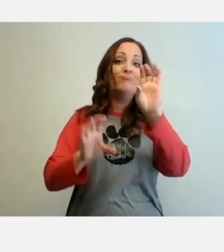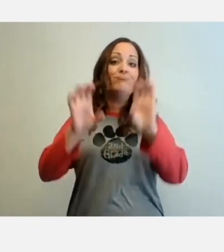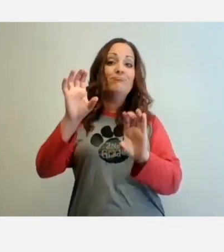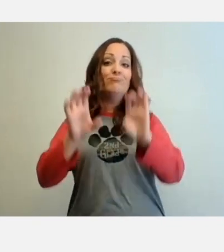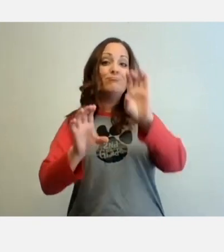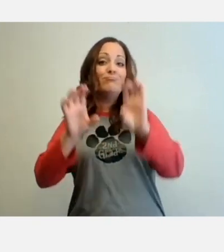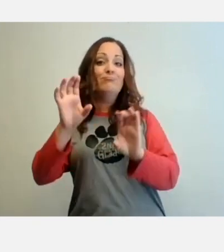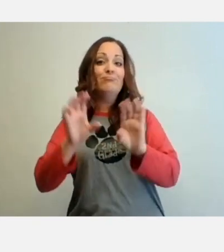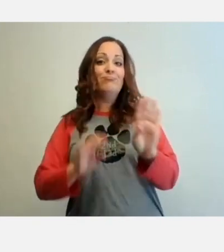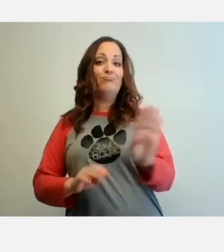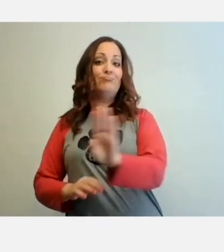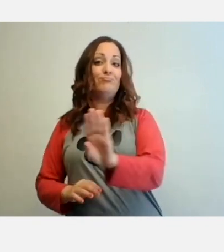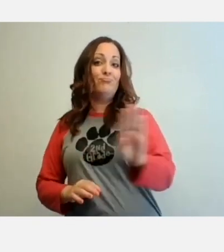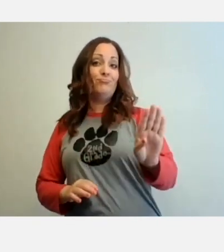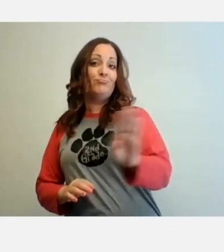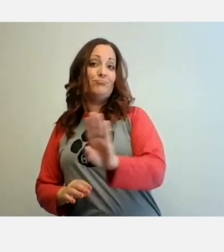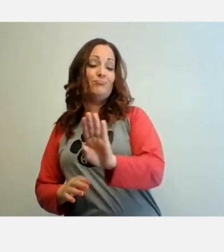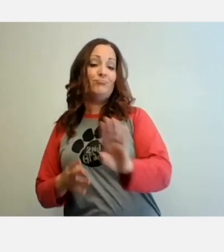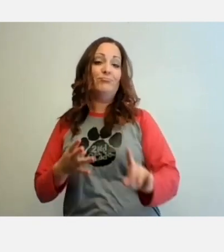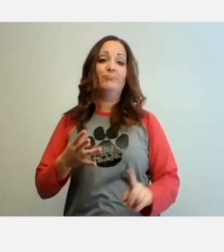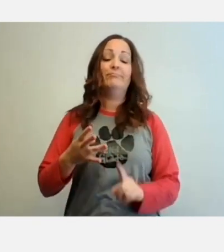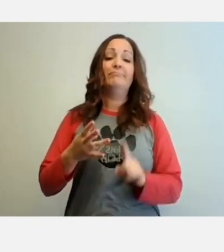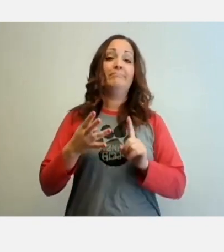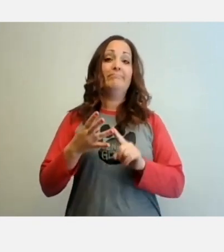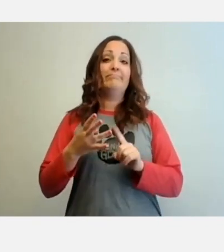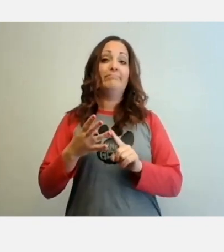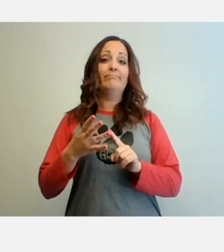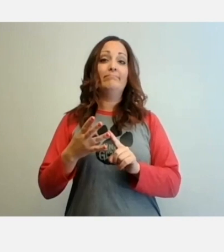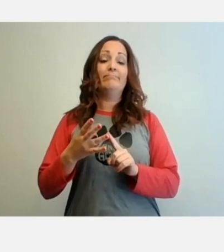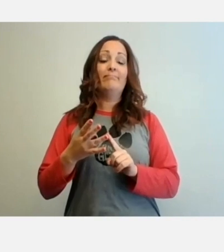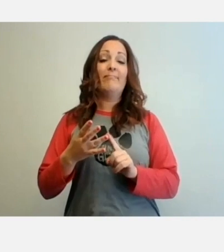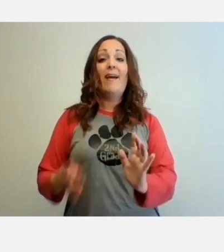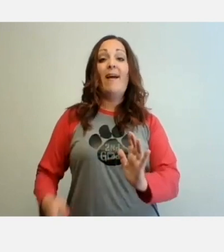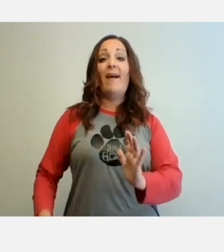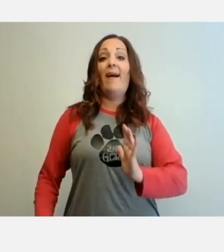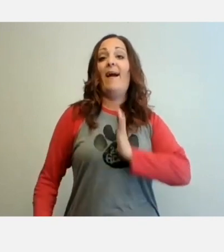We'll also talk about chatting between students,